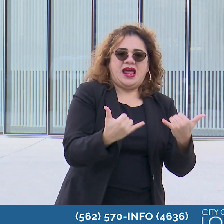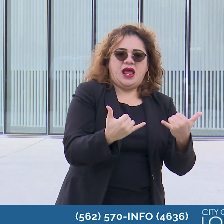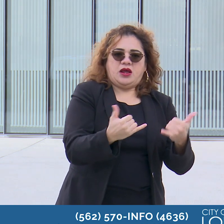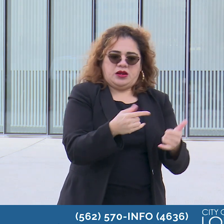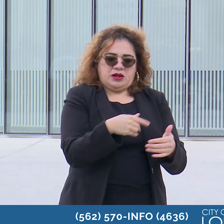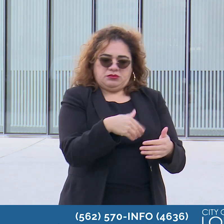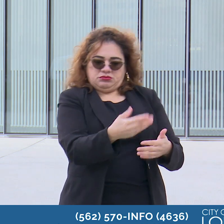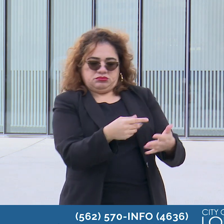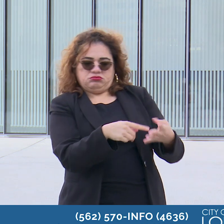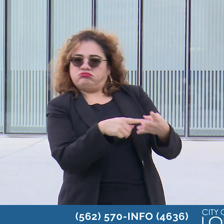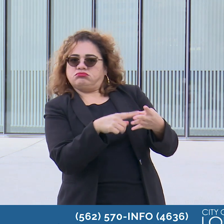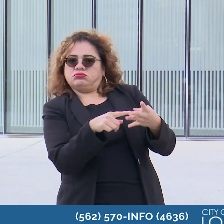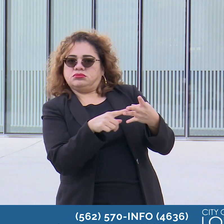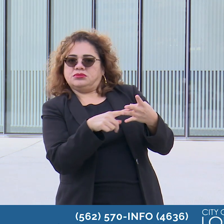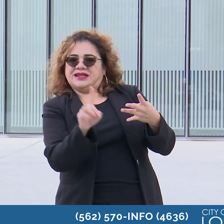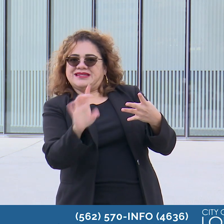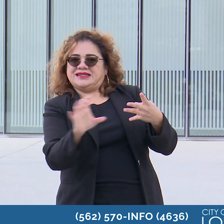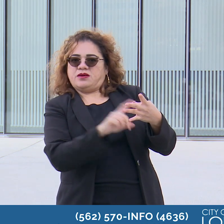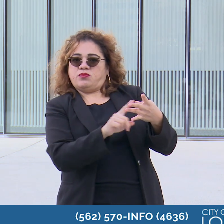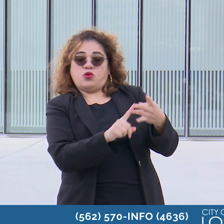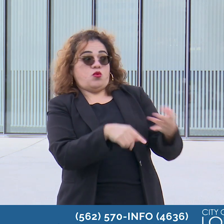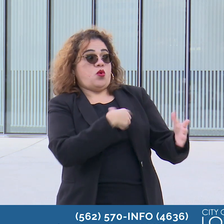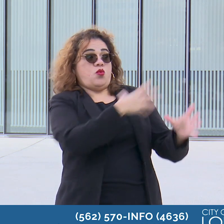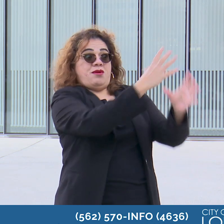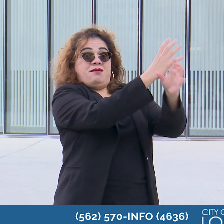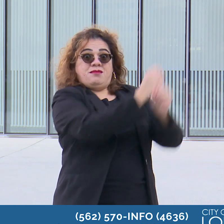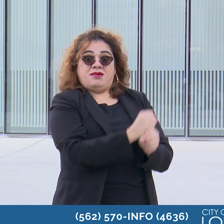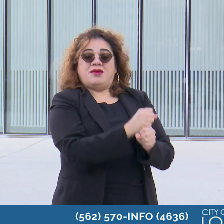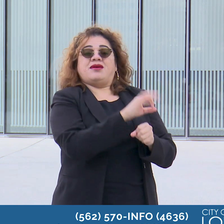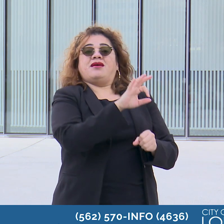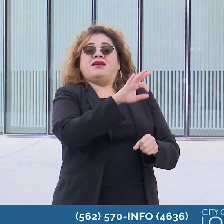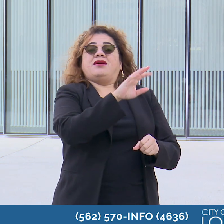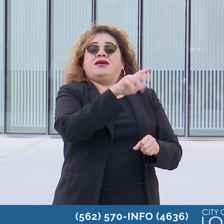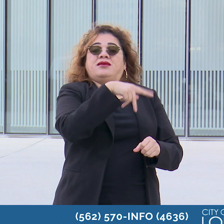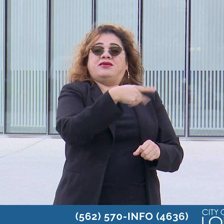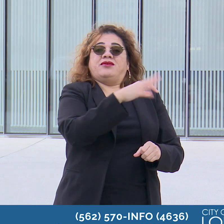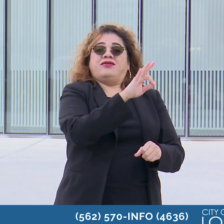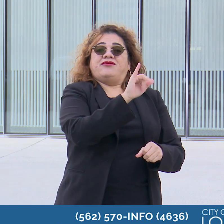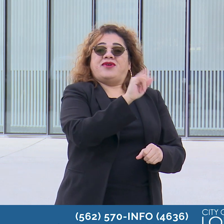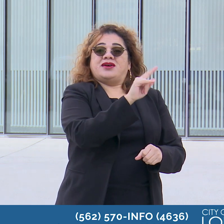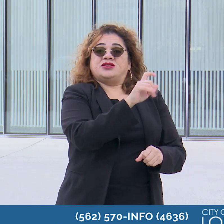weeks when those initial vaccinations come in.